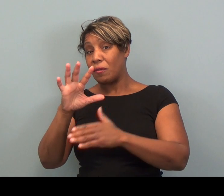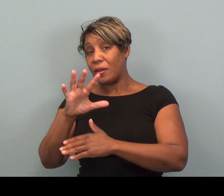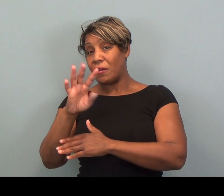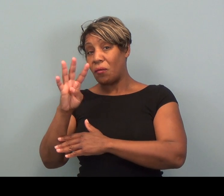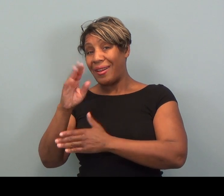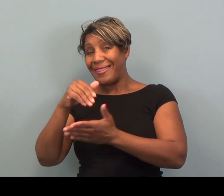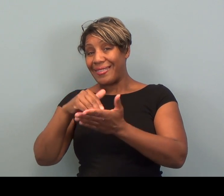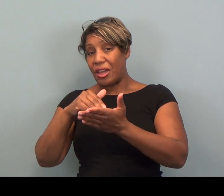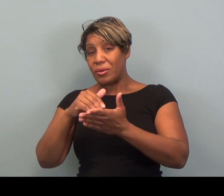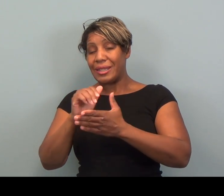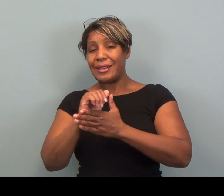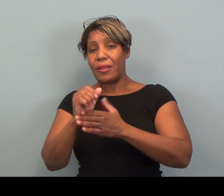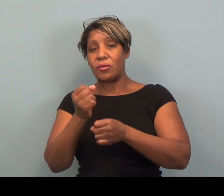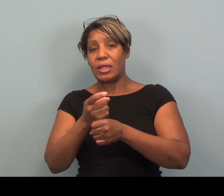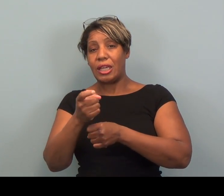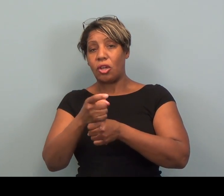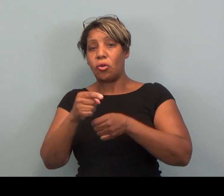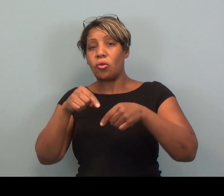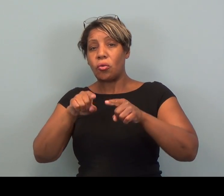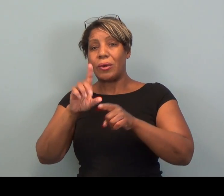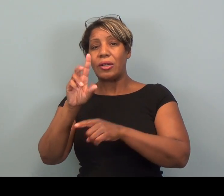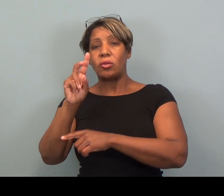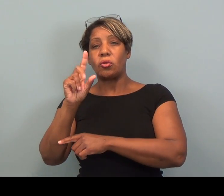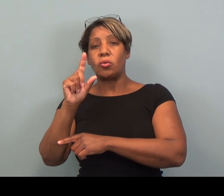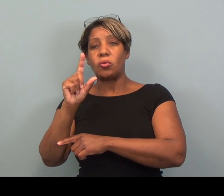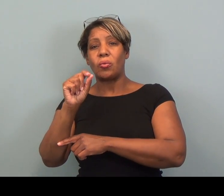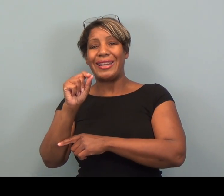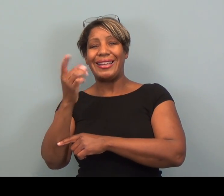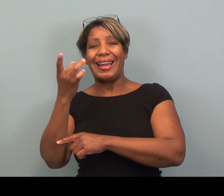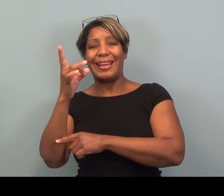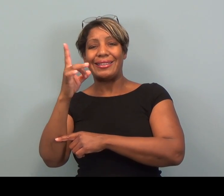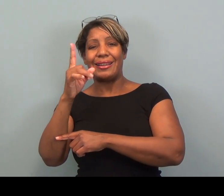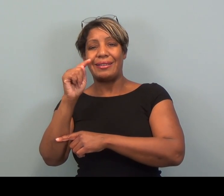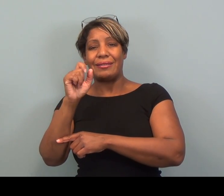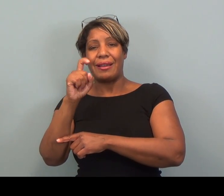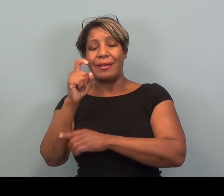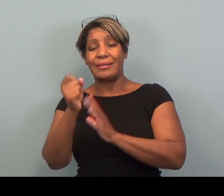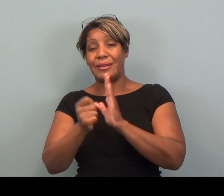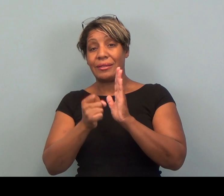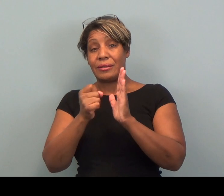during this 2018 tax season which is the season